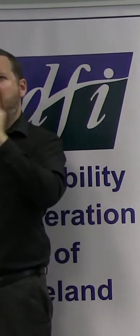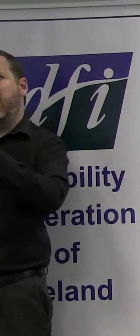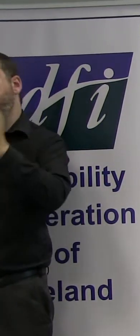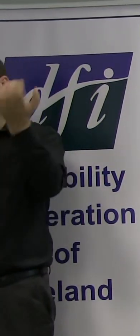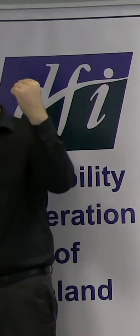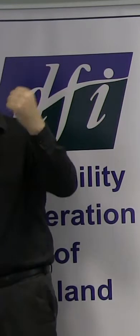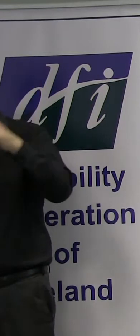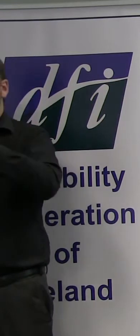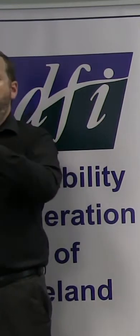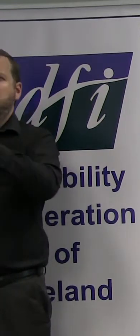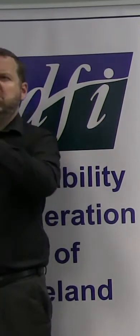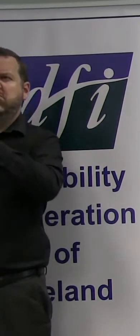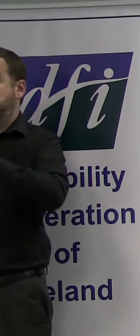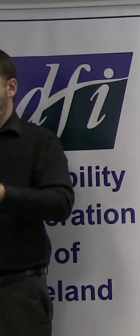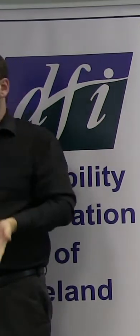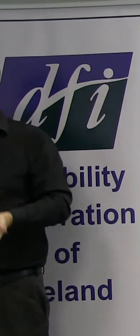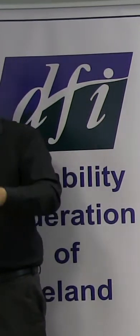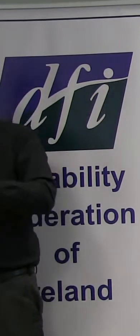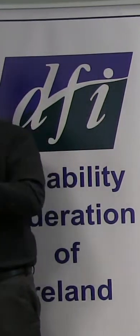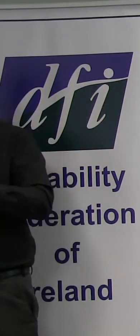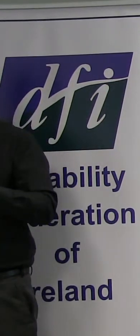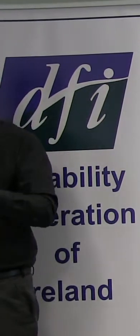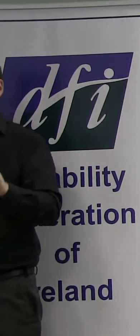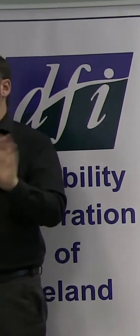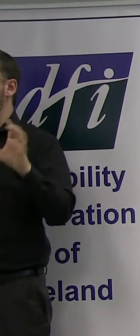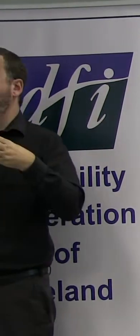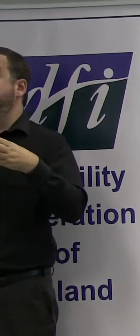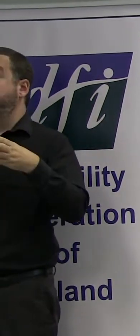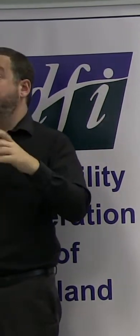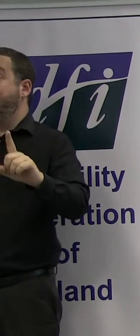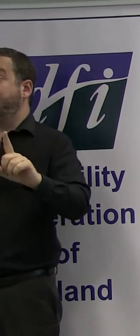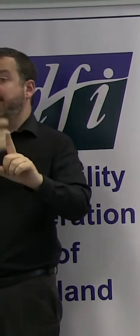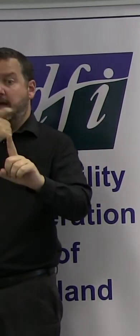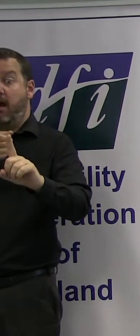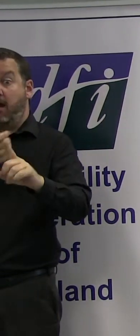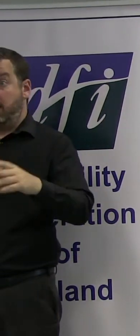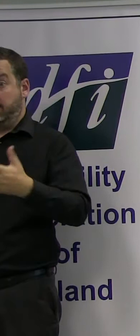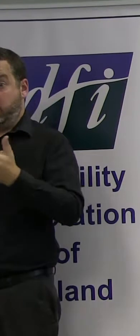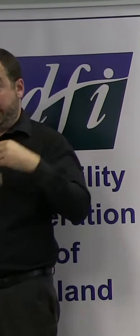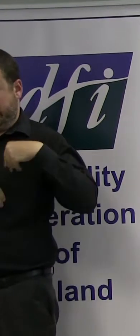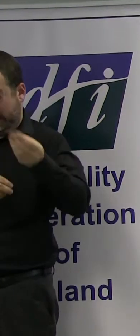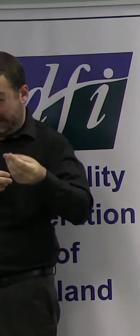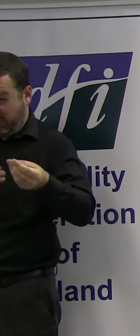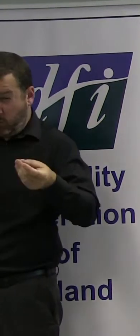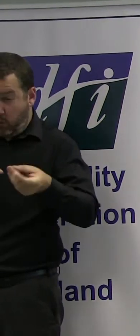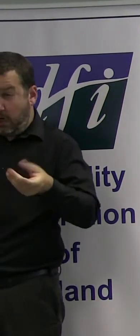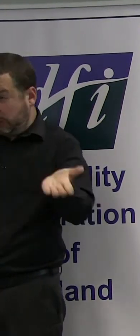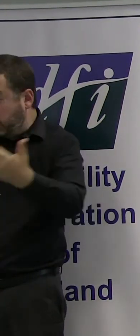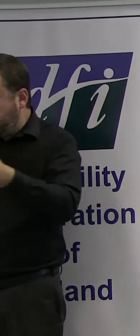very years until you have the comparative candidates start spending the charge of one young men so that they had elected to adult and that's not how